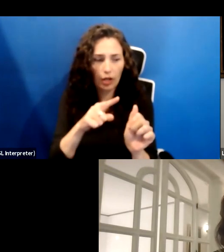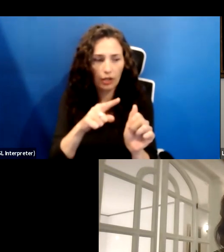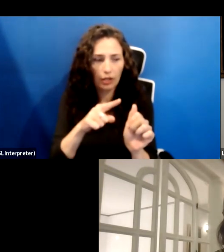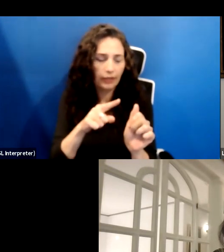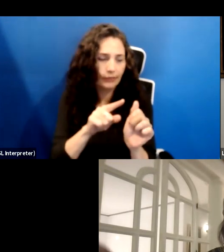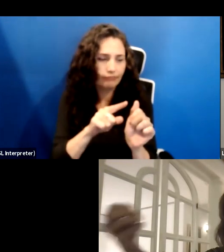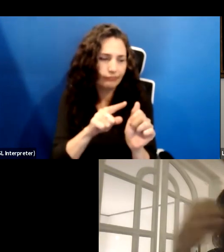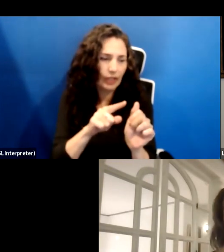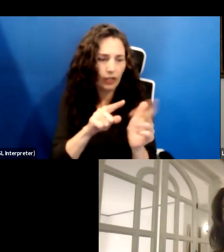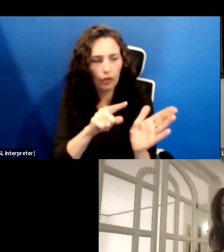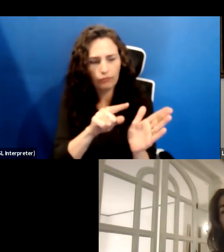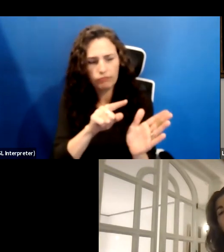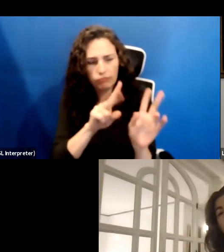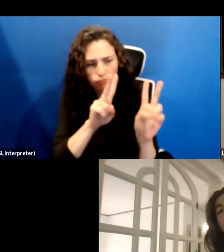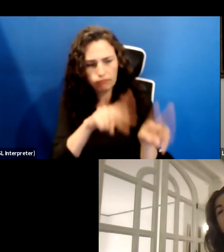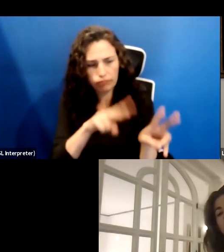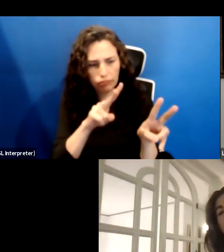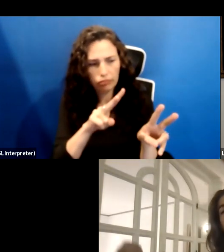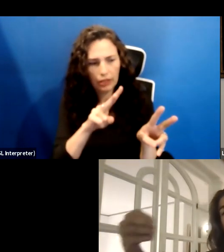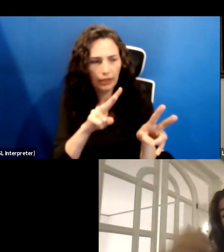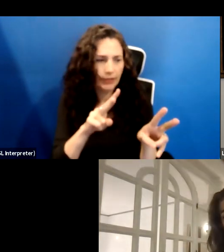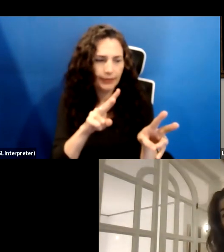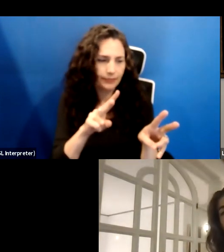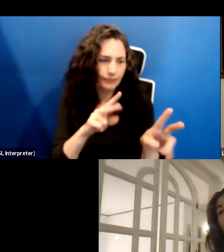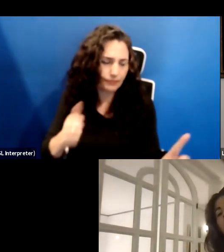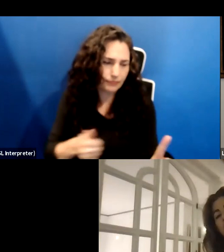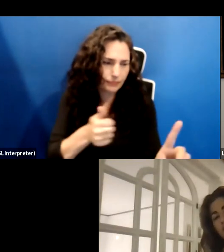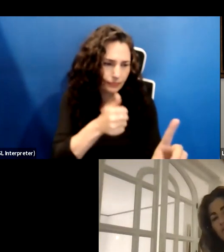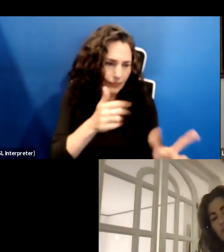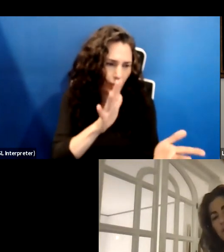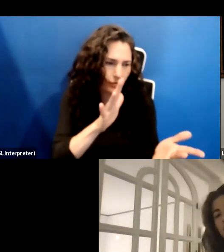this story from a completely different side of the story.